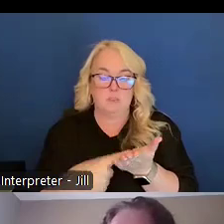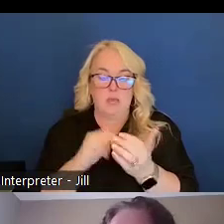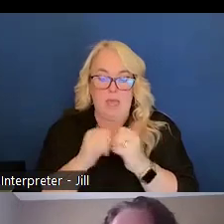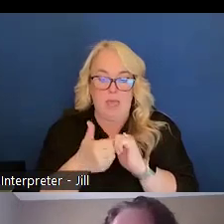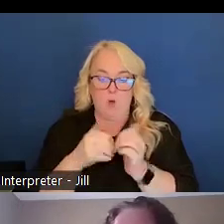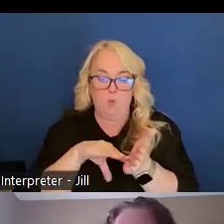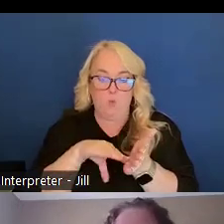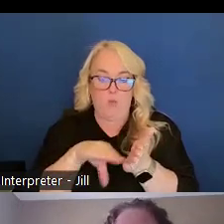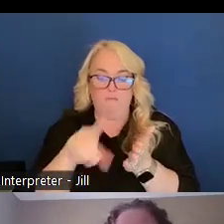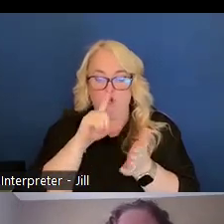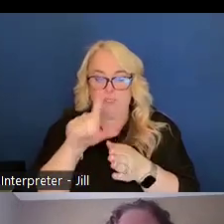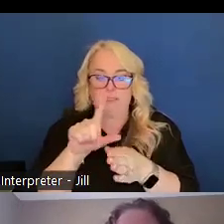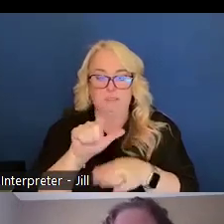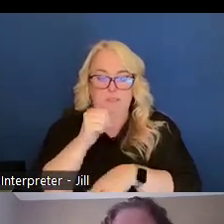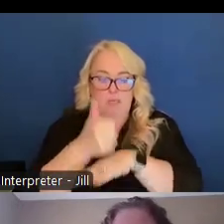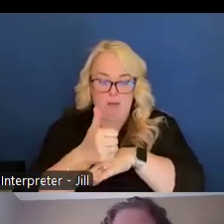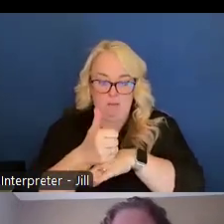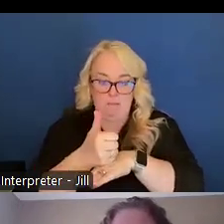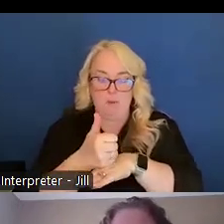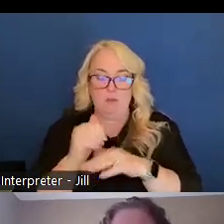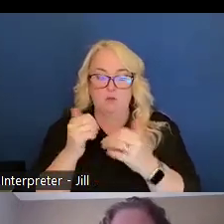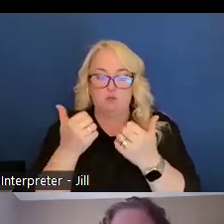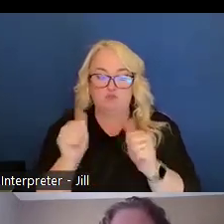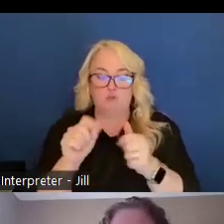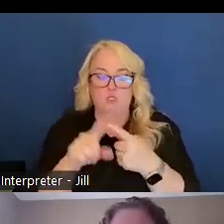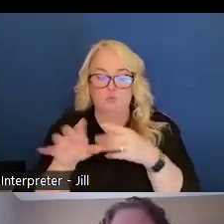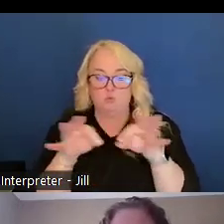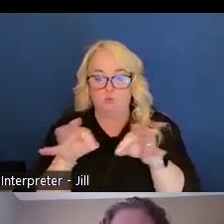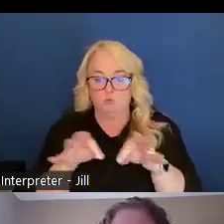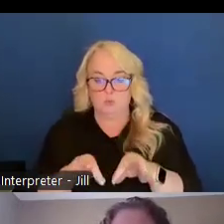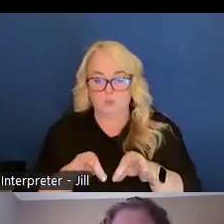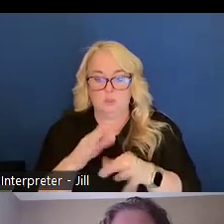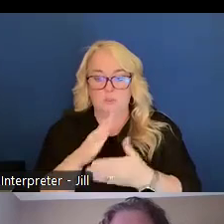structured, and try to address some of the things that Susan